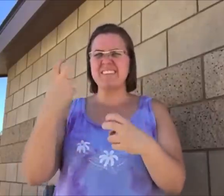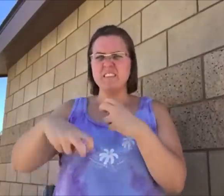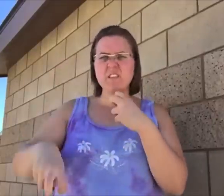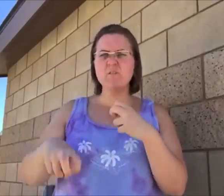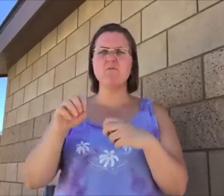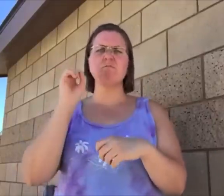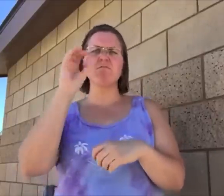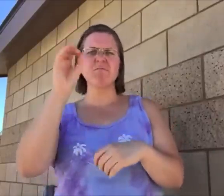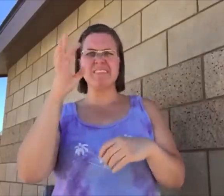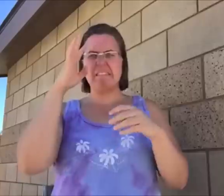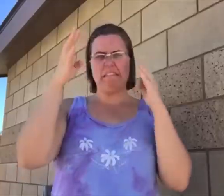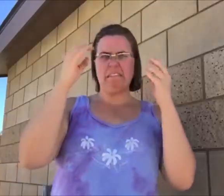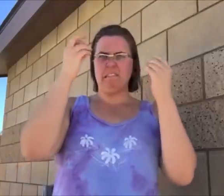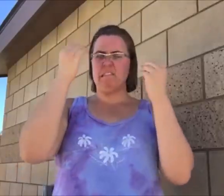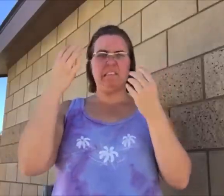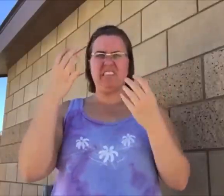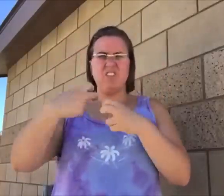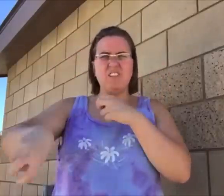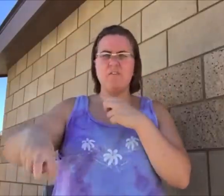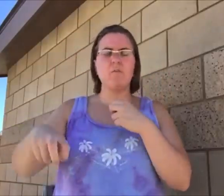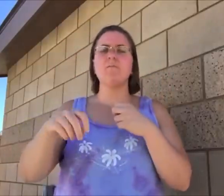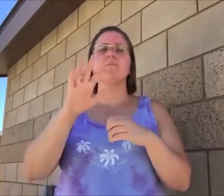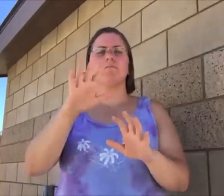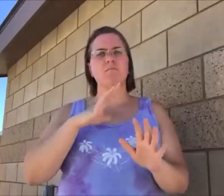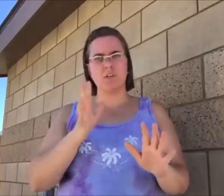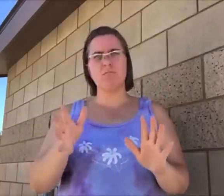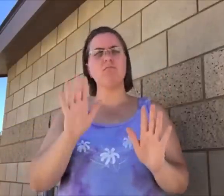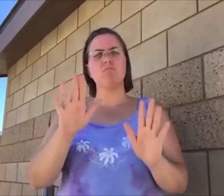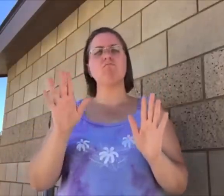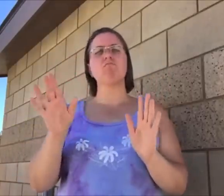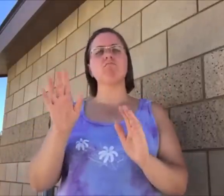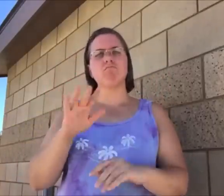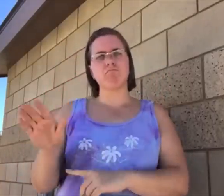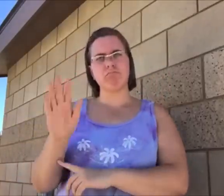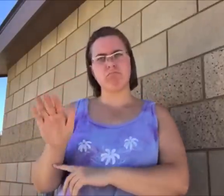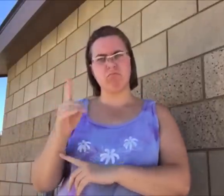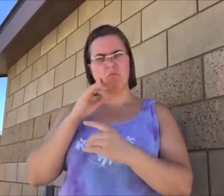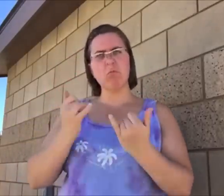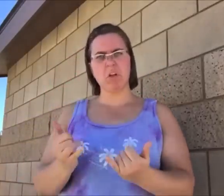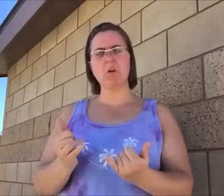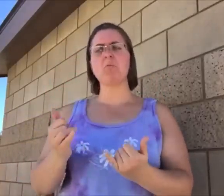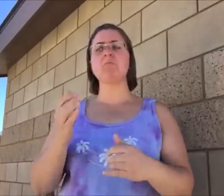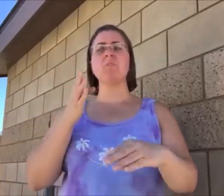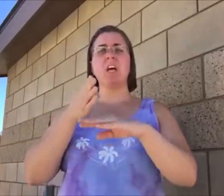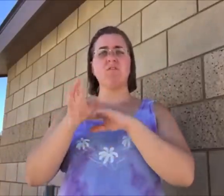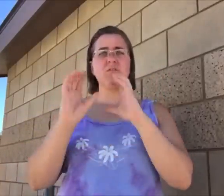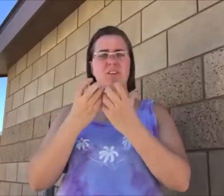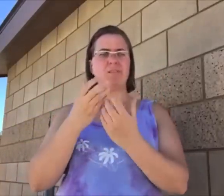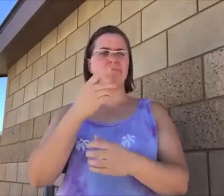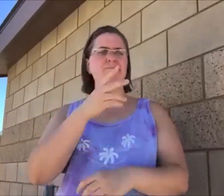this process may be rushed if attempted during class. In this case, fingerspelling concepts is an acceptable workaround until time